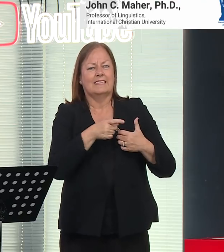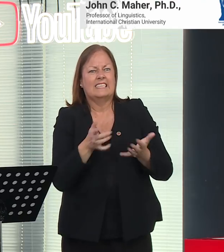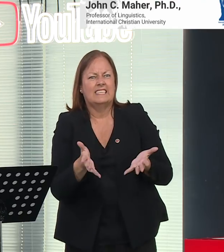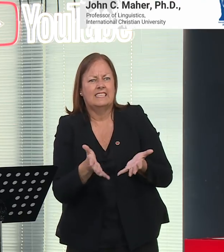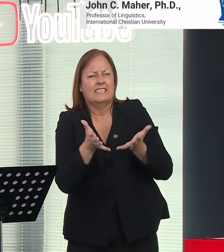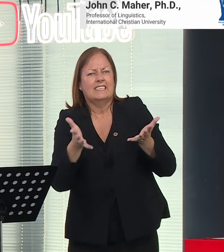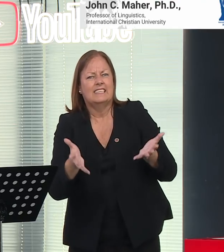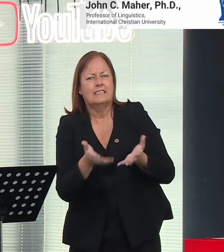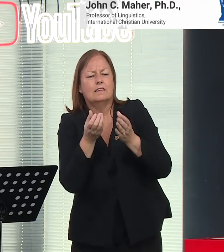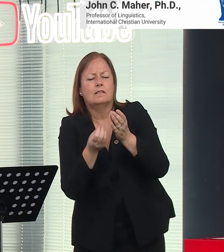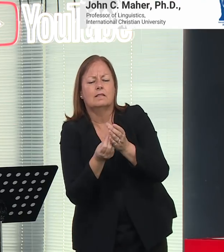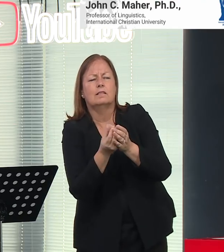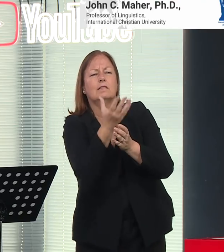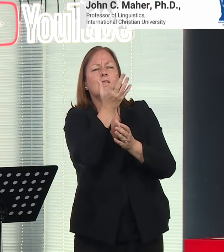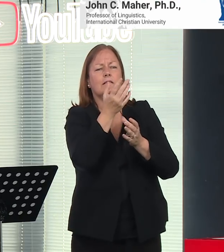terminology, perhaps different from the